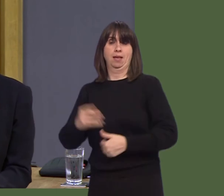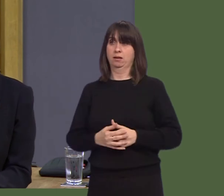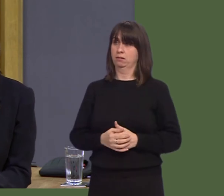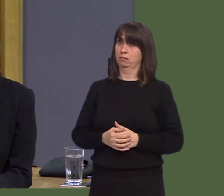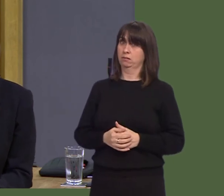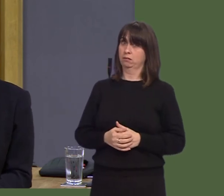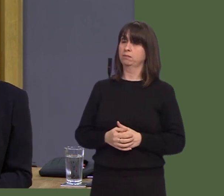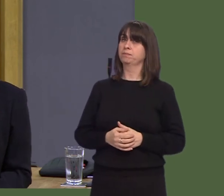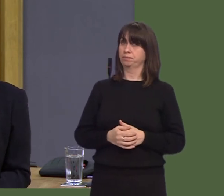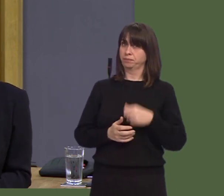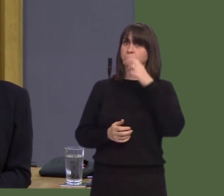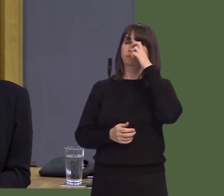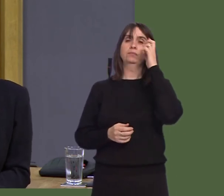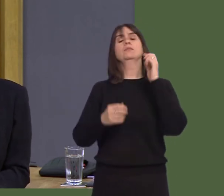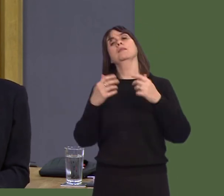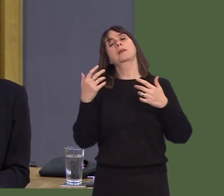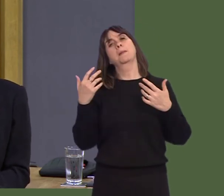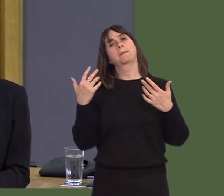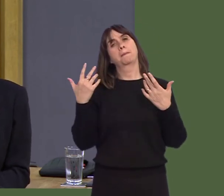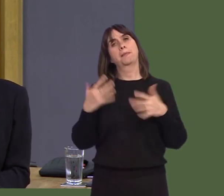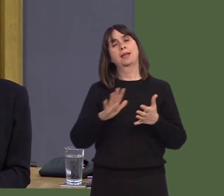People died of stomach cancer because they could not afford the treatment.